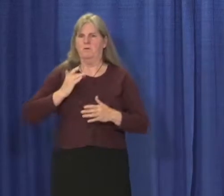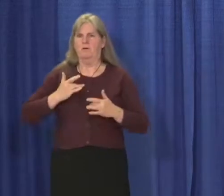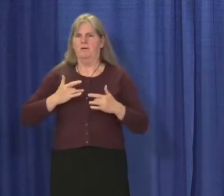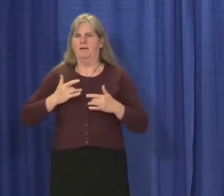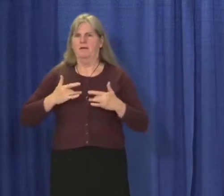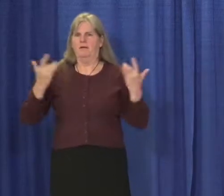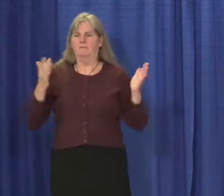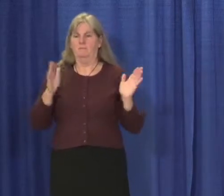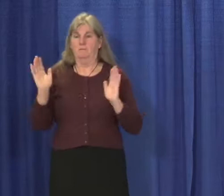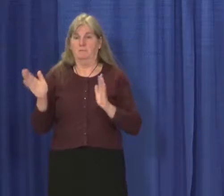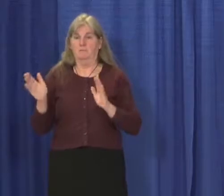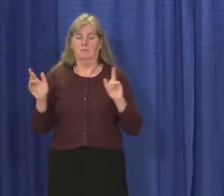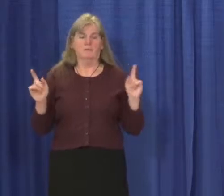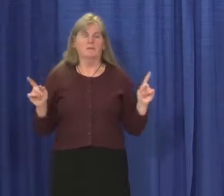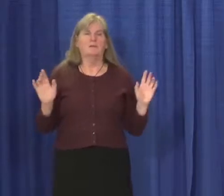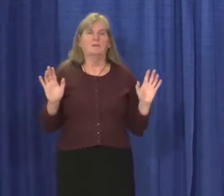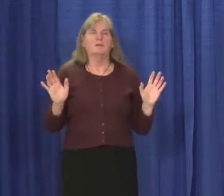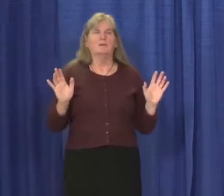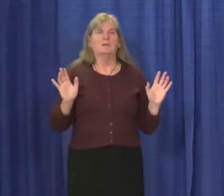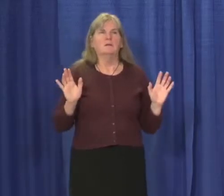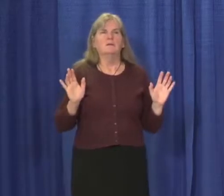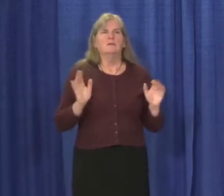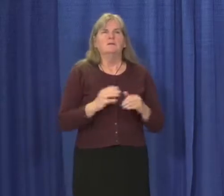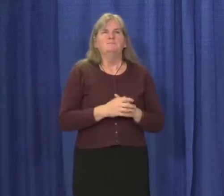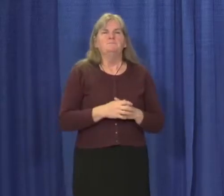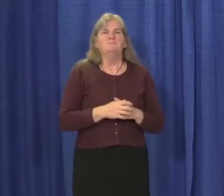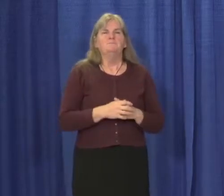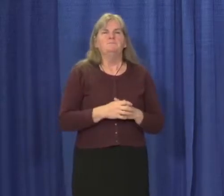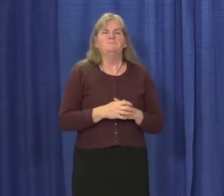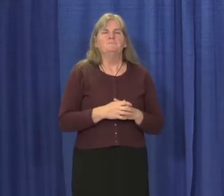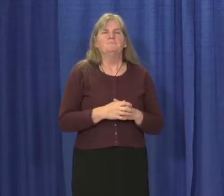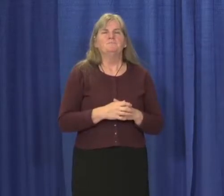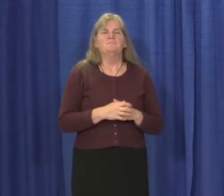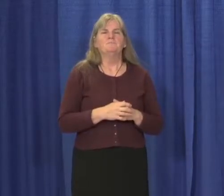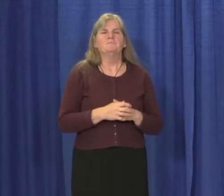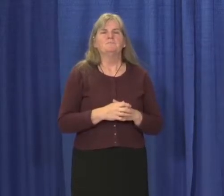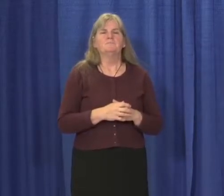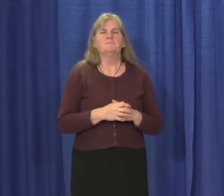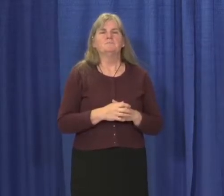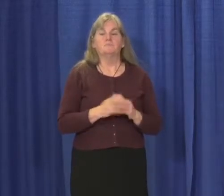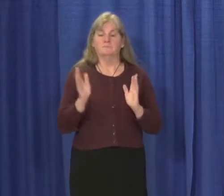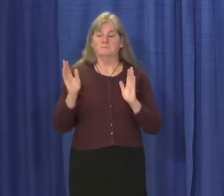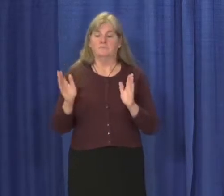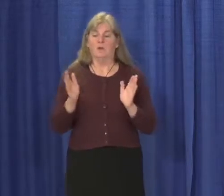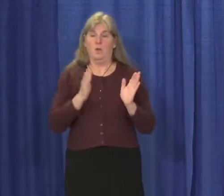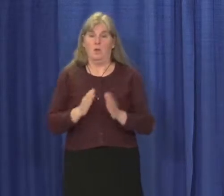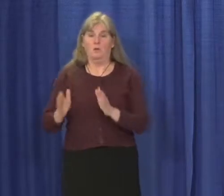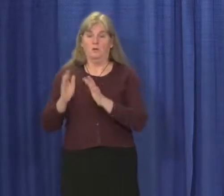gatherings. Clearly and organize gathering